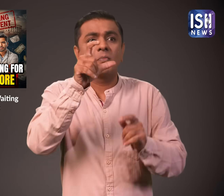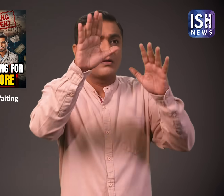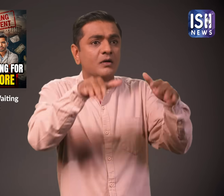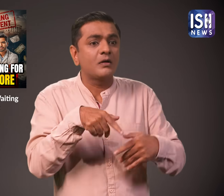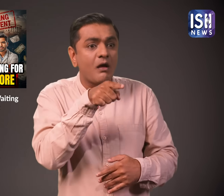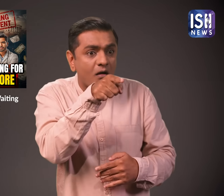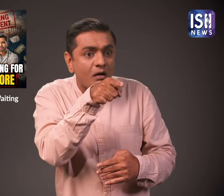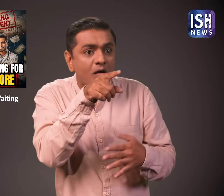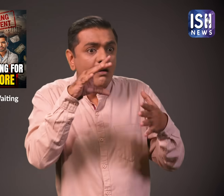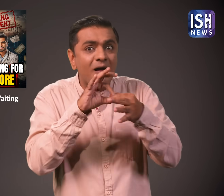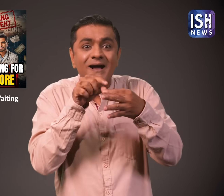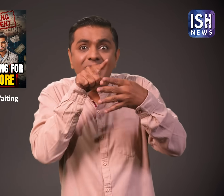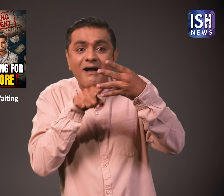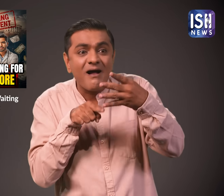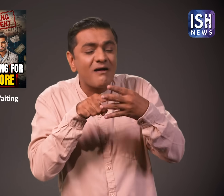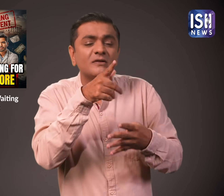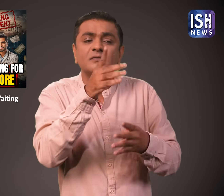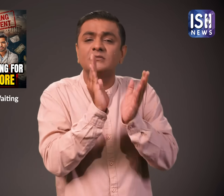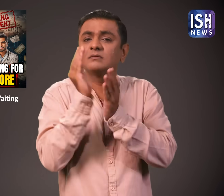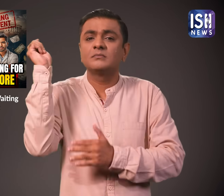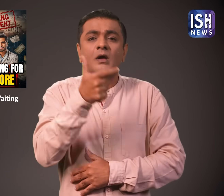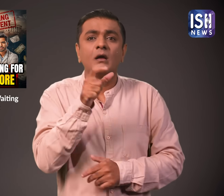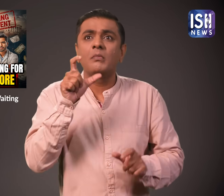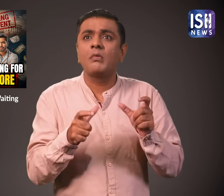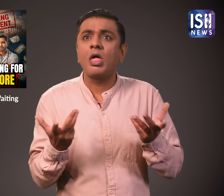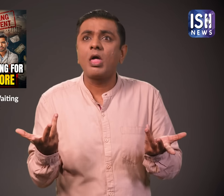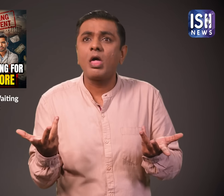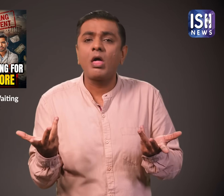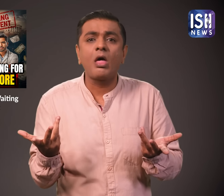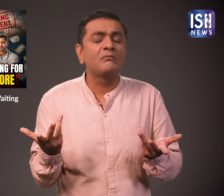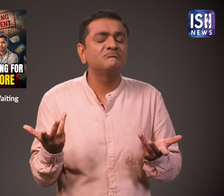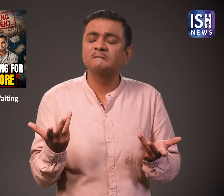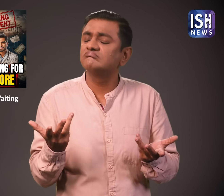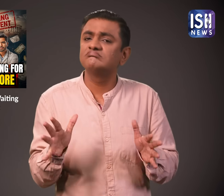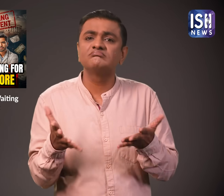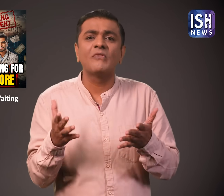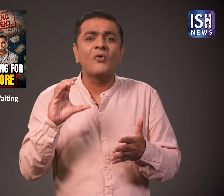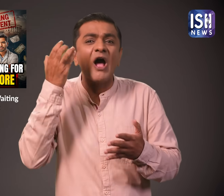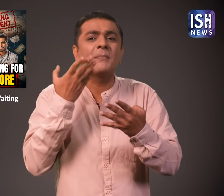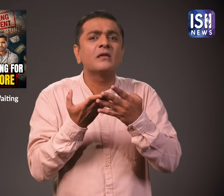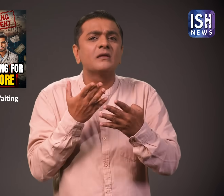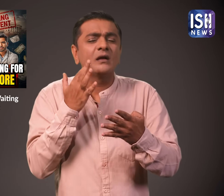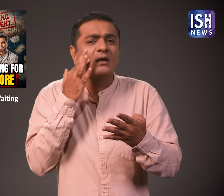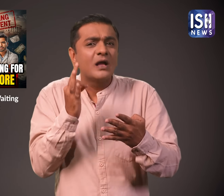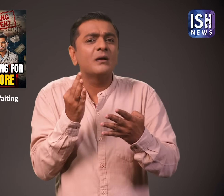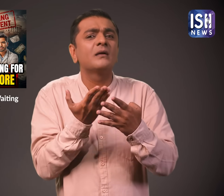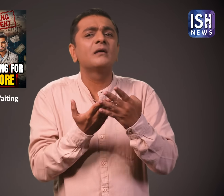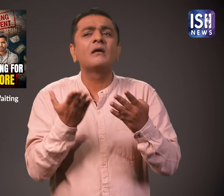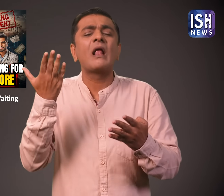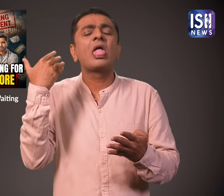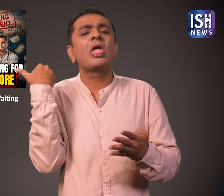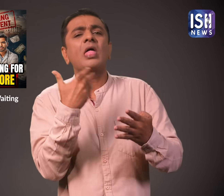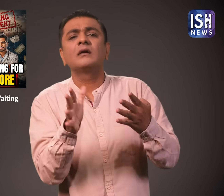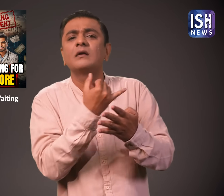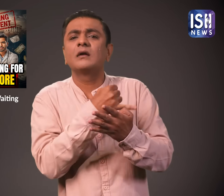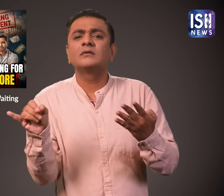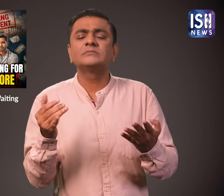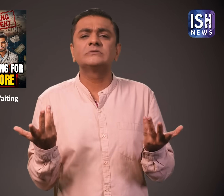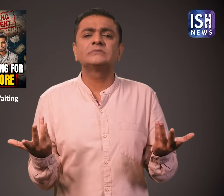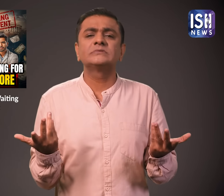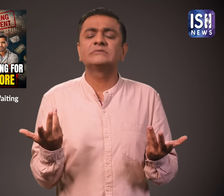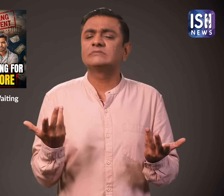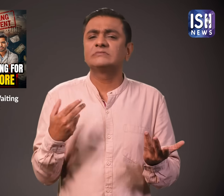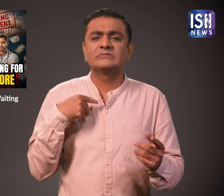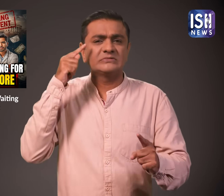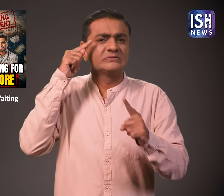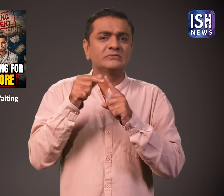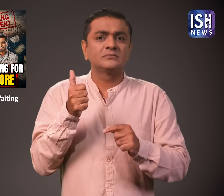These surgeries are essential for patients, yet they are no longer included.